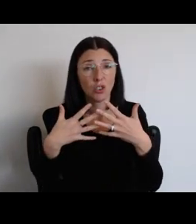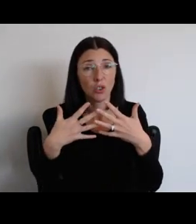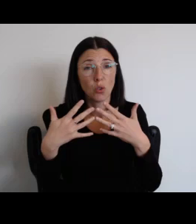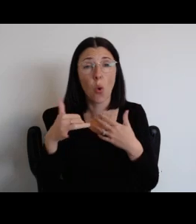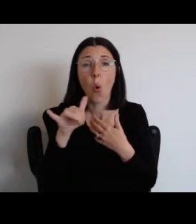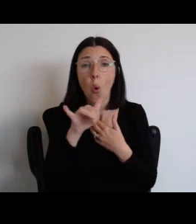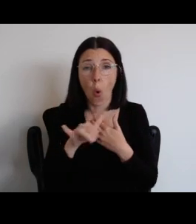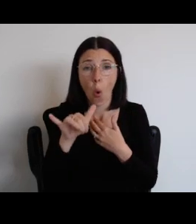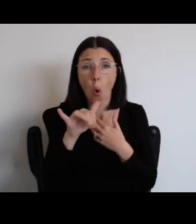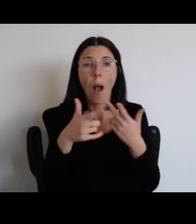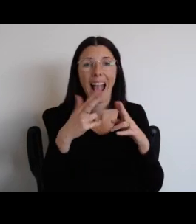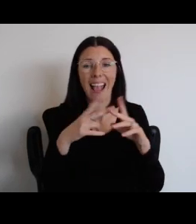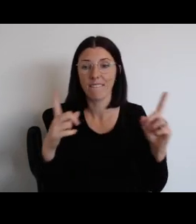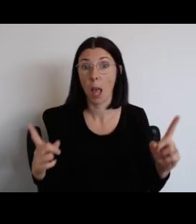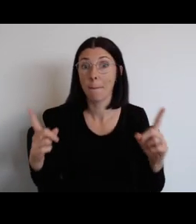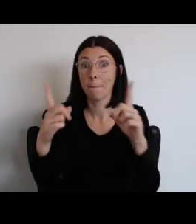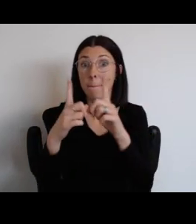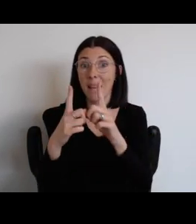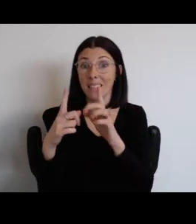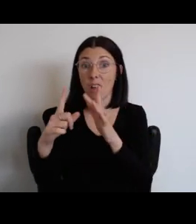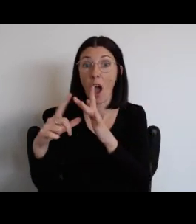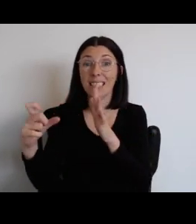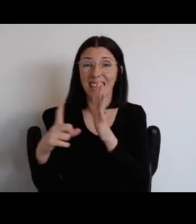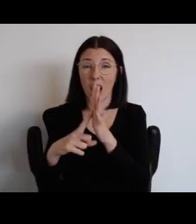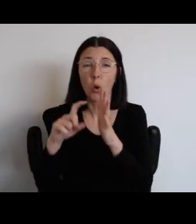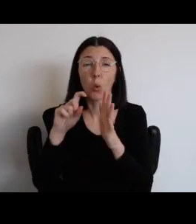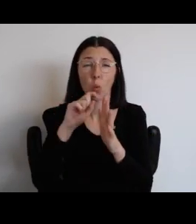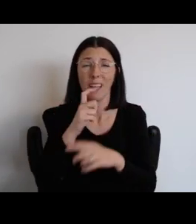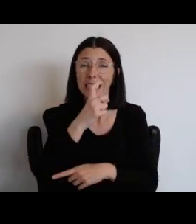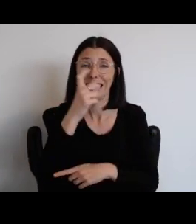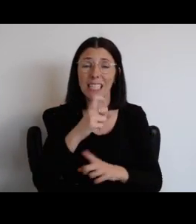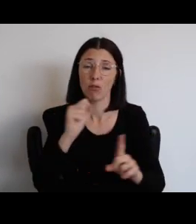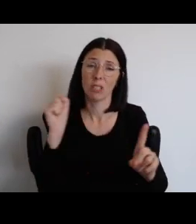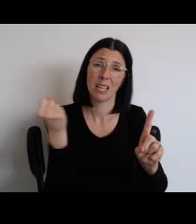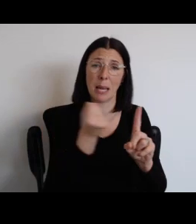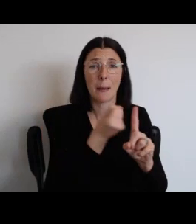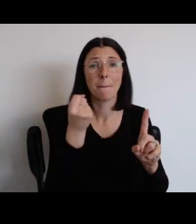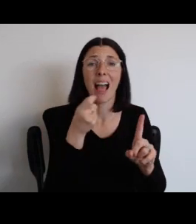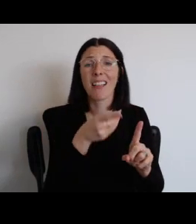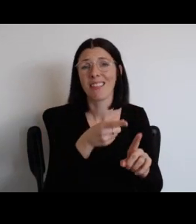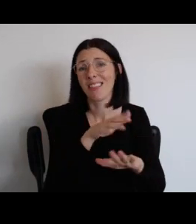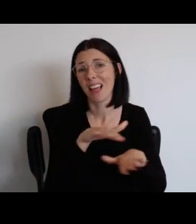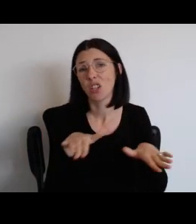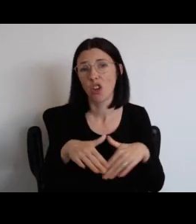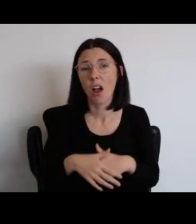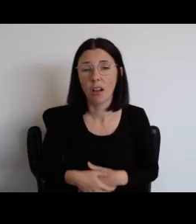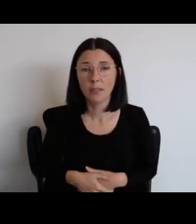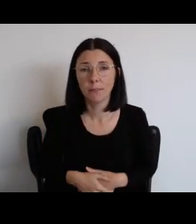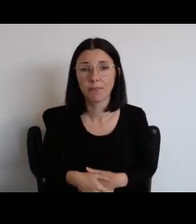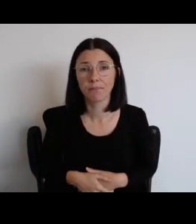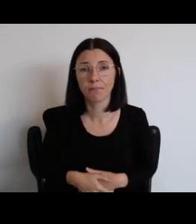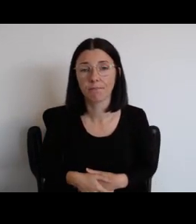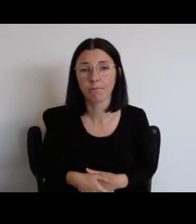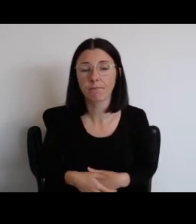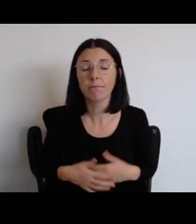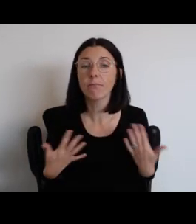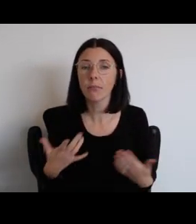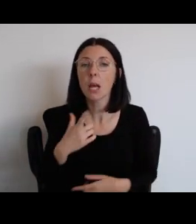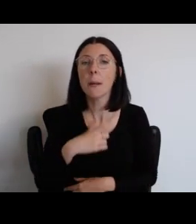have a significant impact on the child um and of course because this legislation has um only been